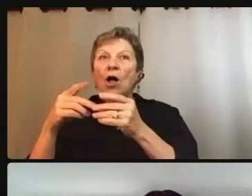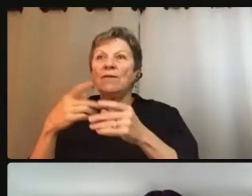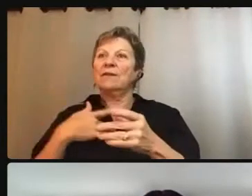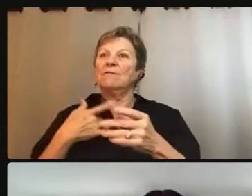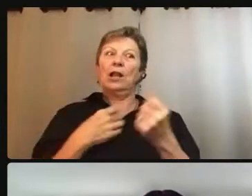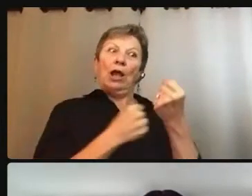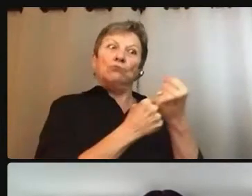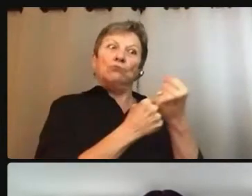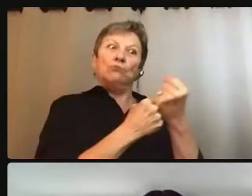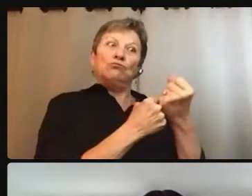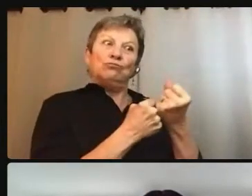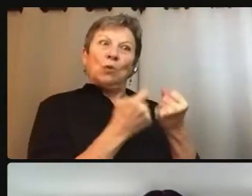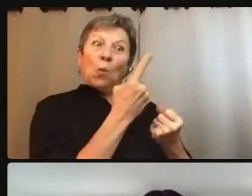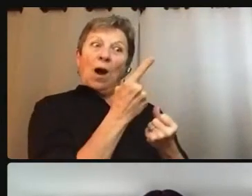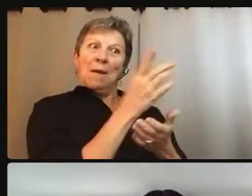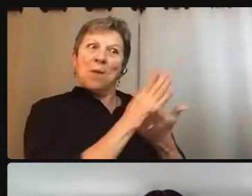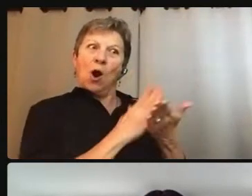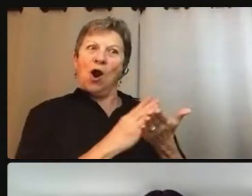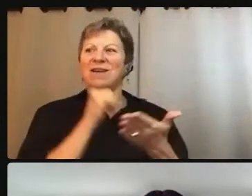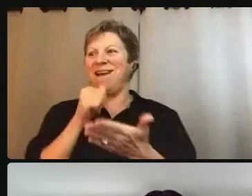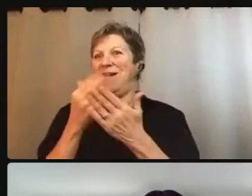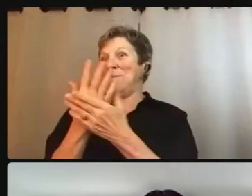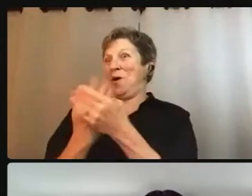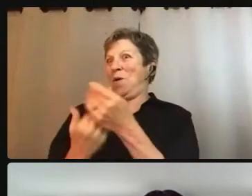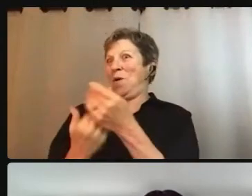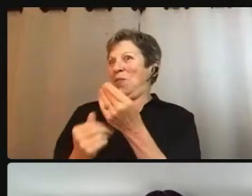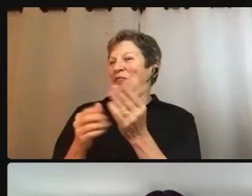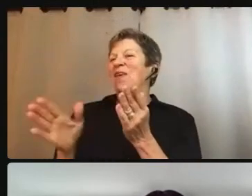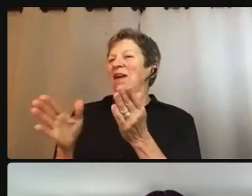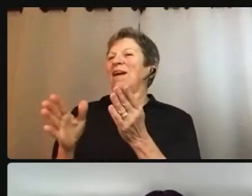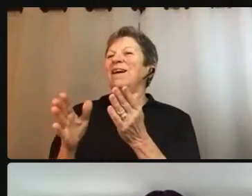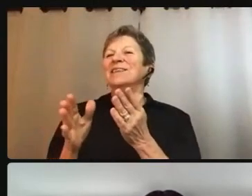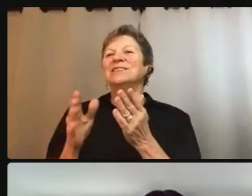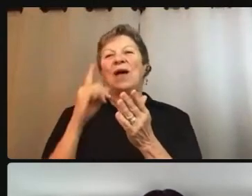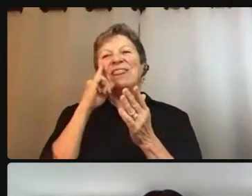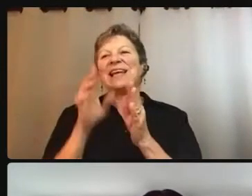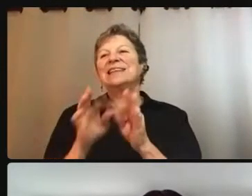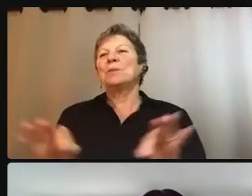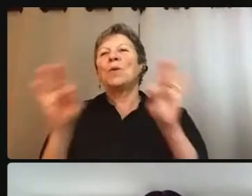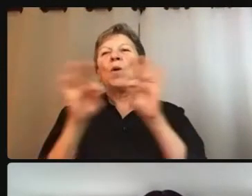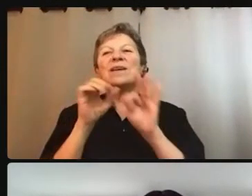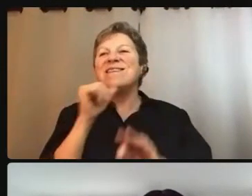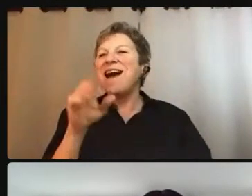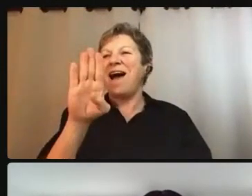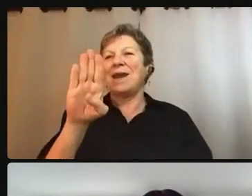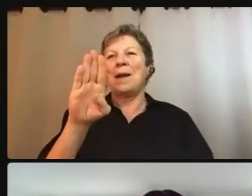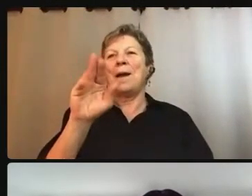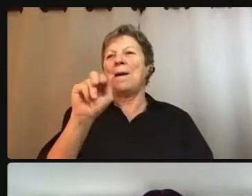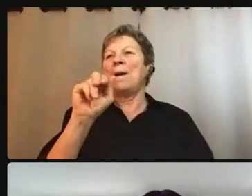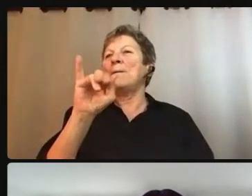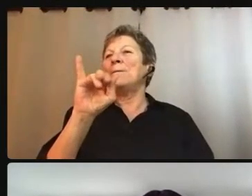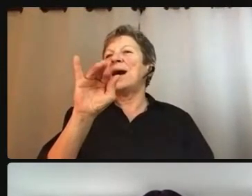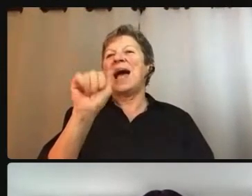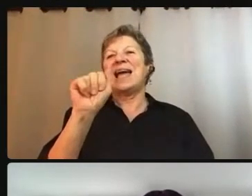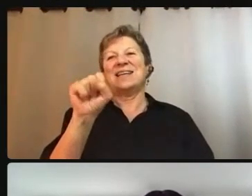MORE TOWARDS ONE SIDE THAN YOU